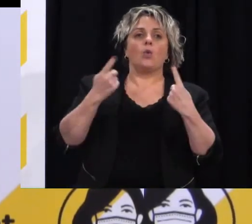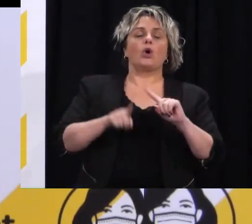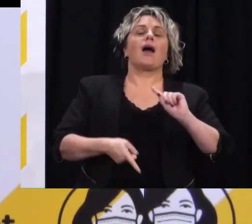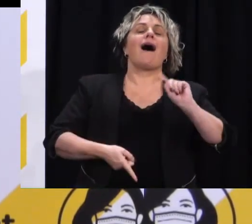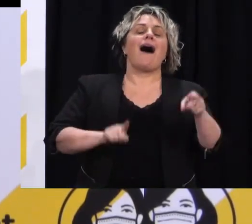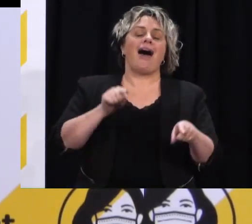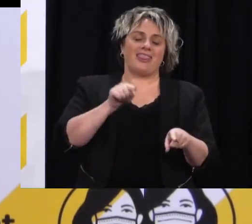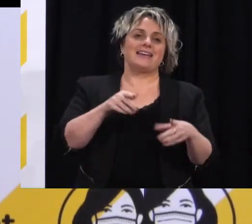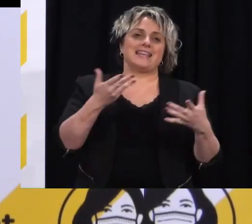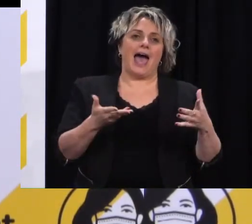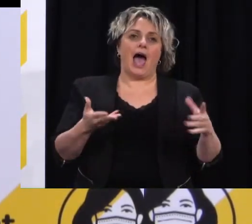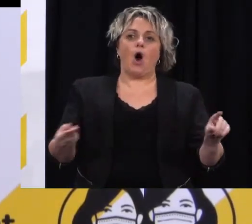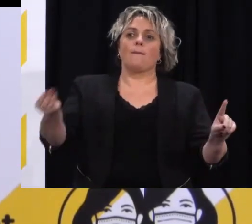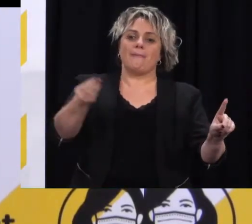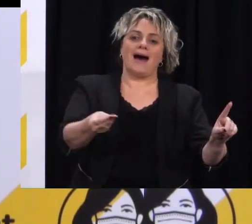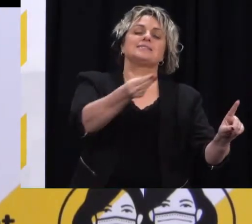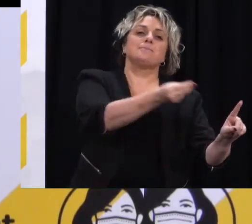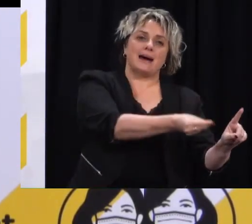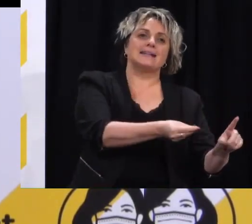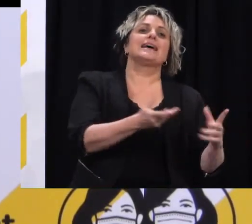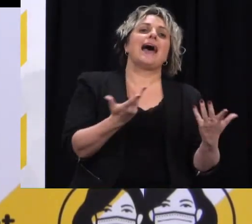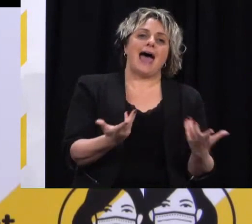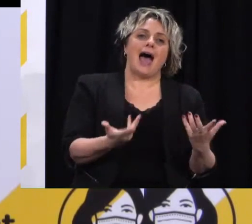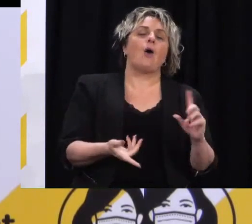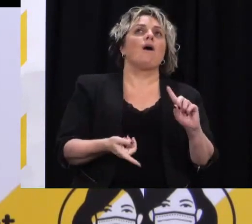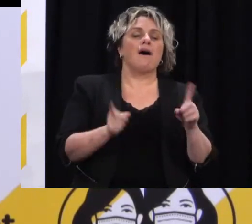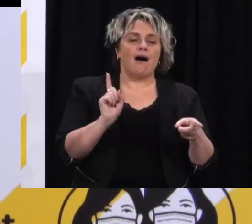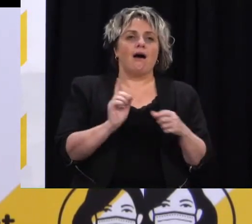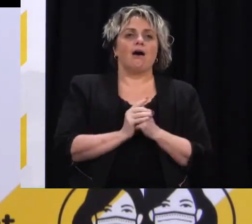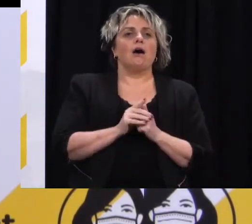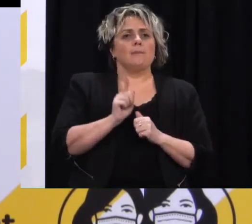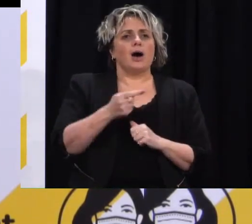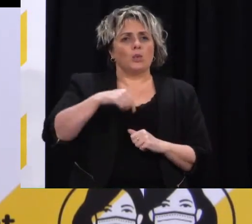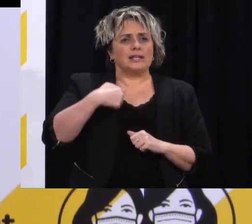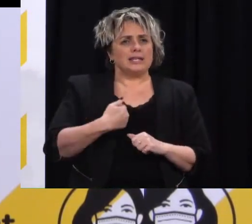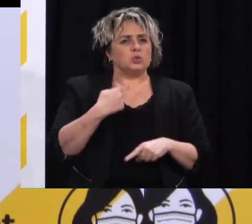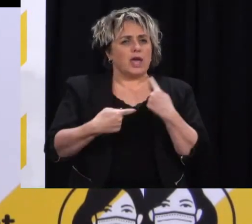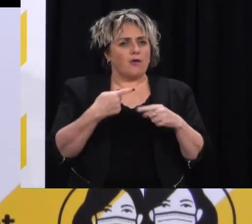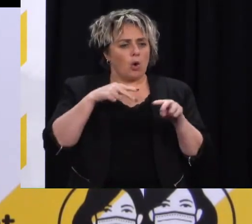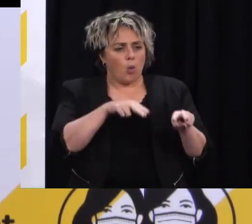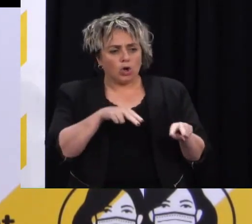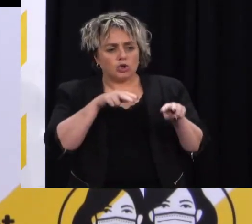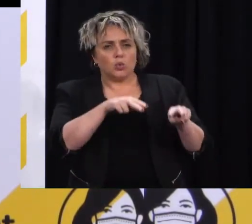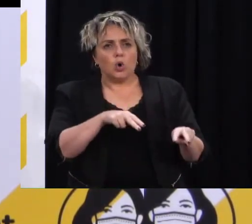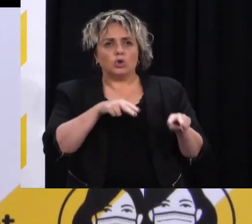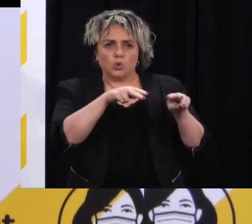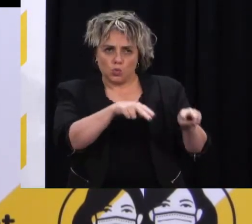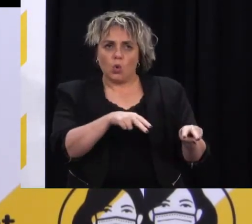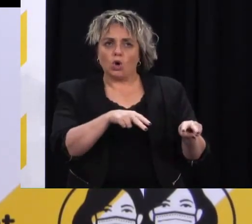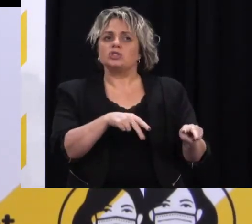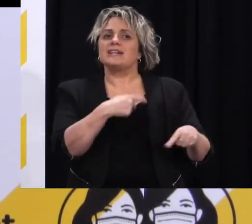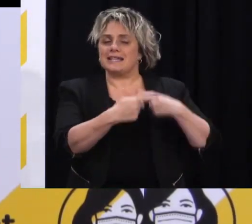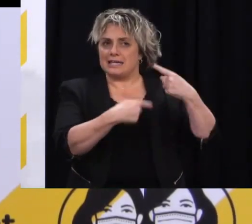cases emerge they become the piece in the puzzle that is required to be able to connect the dots. But as we go on we